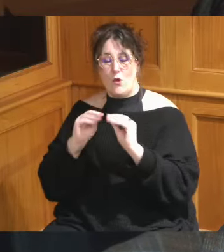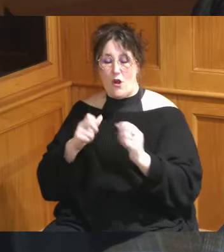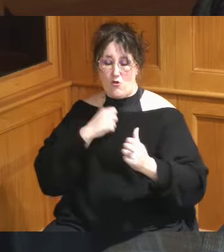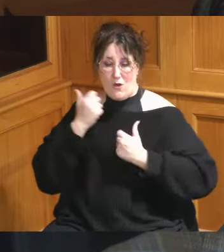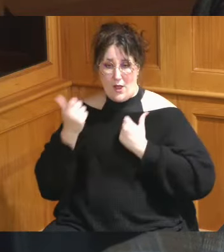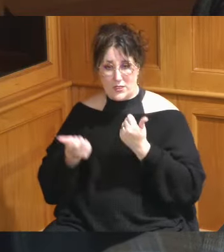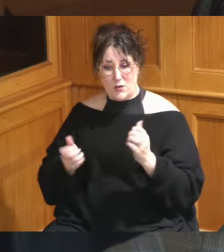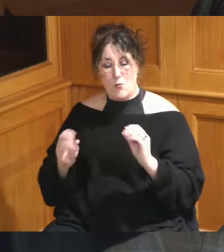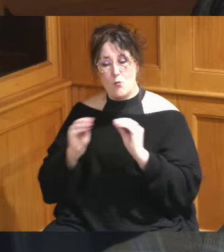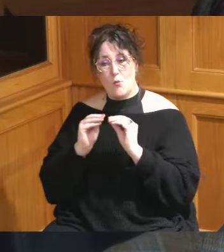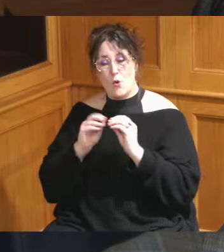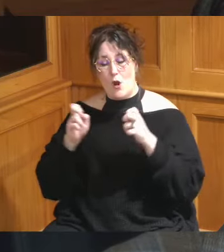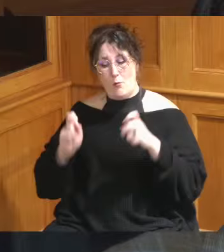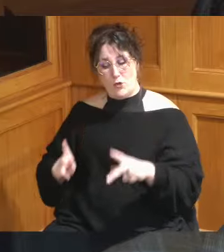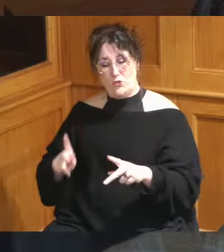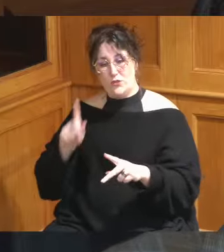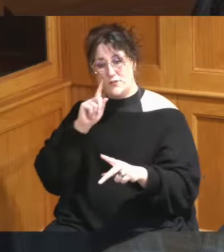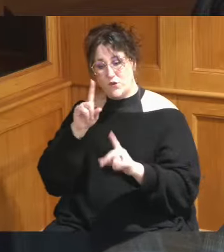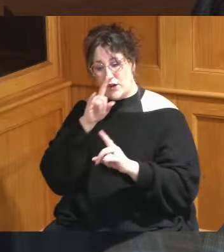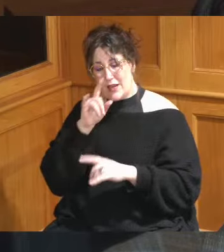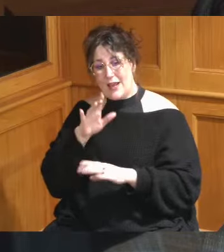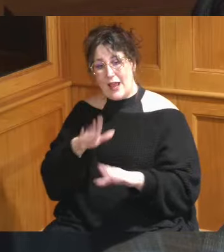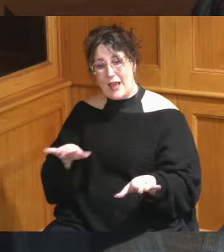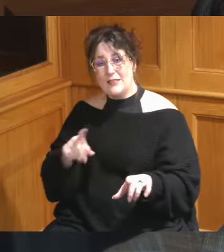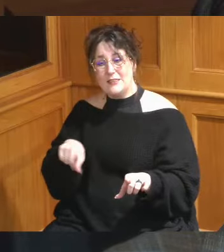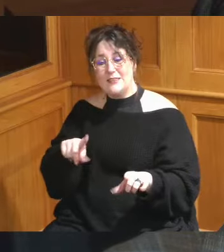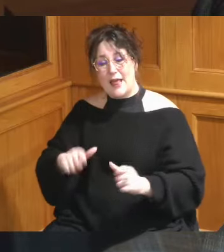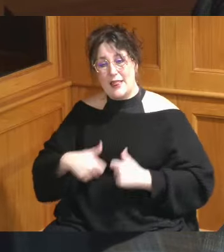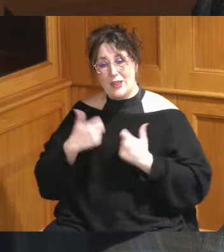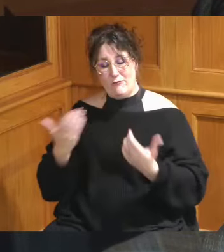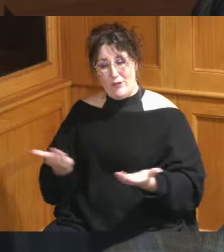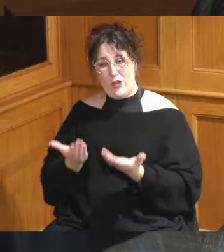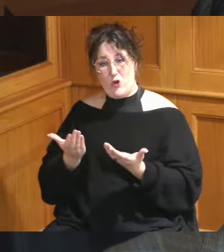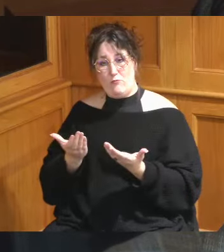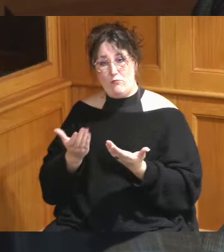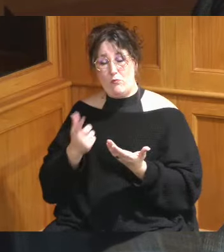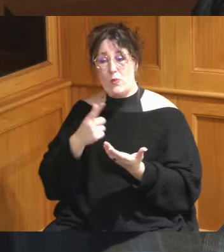to bring more opportunities to kids that live here. If you bring these outside sporting events,